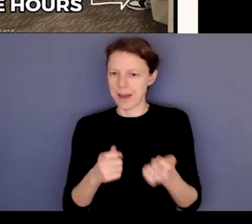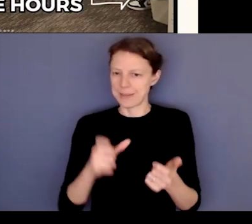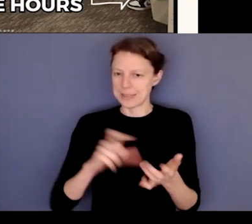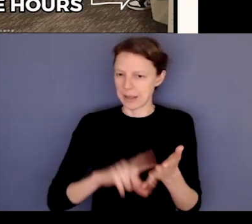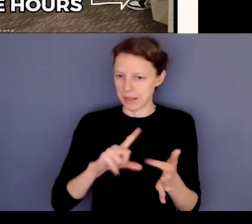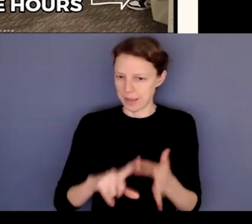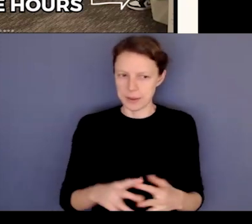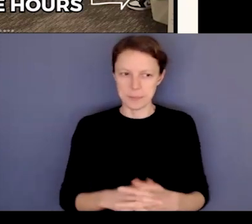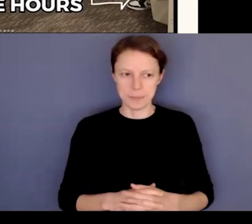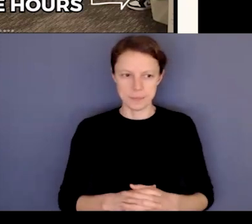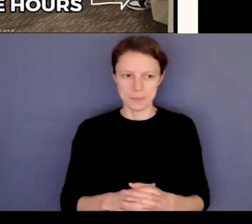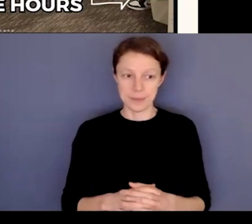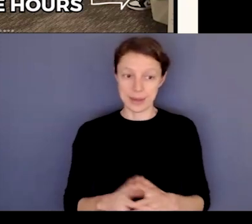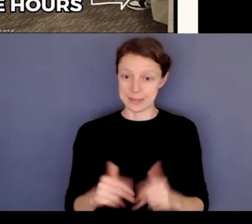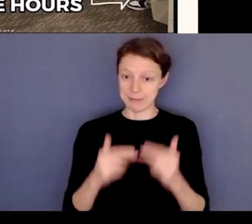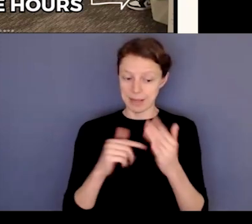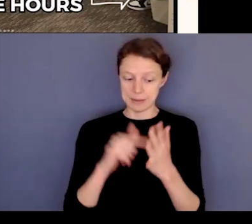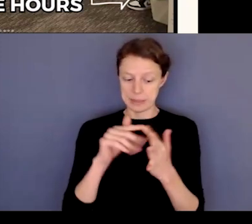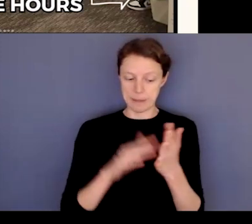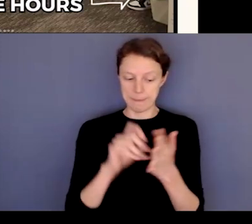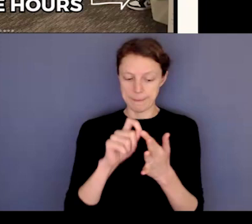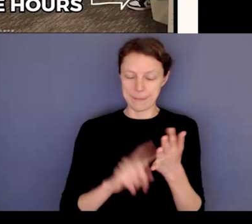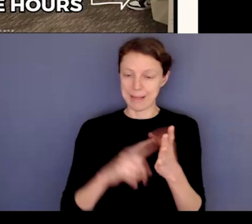templates so you can respond in real time. I have a kind of